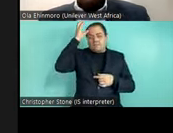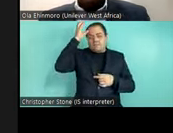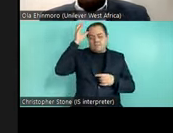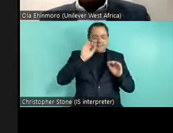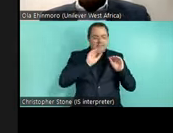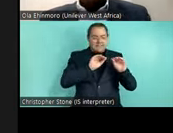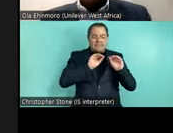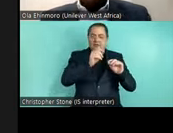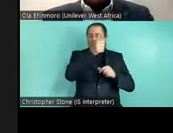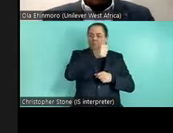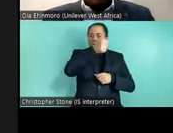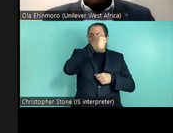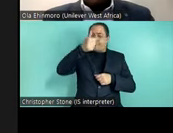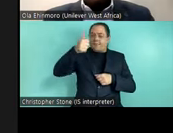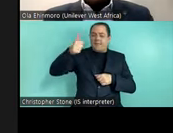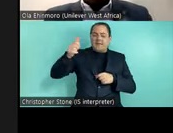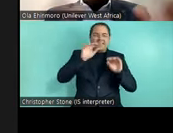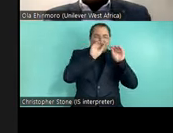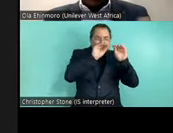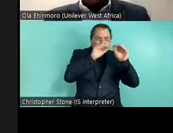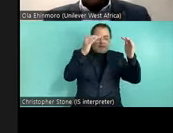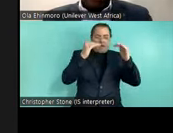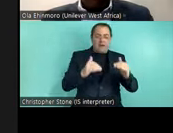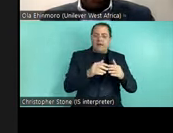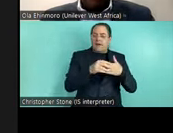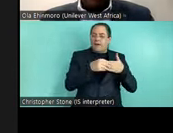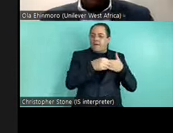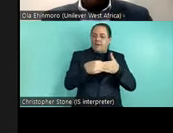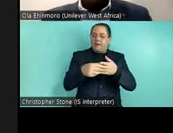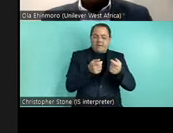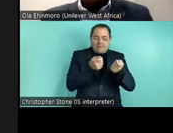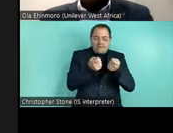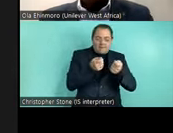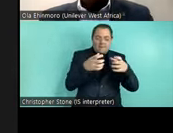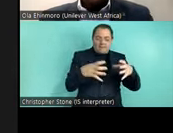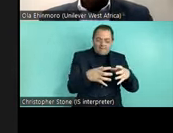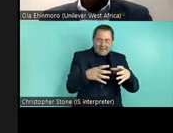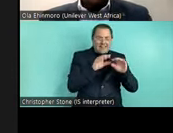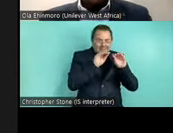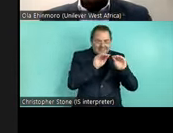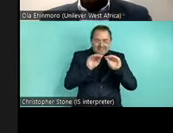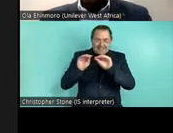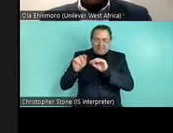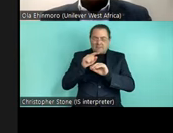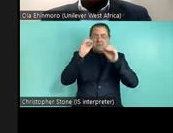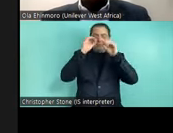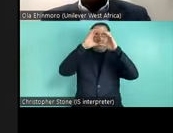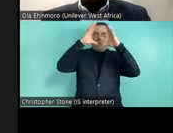leaders for our linemen and just for the entire organization, to be able to identify different